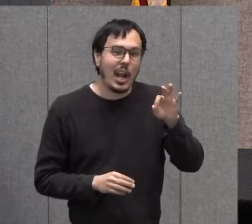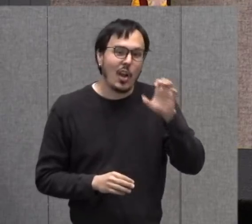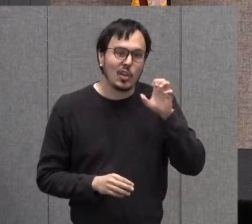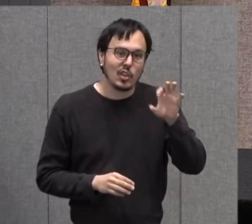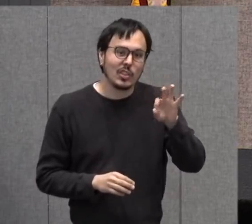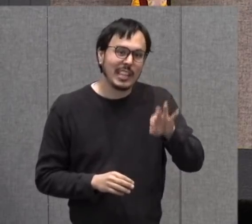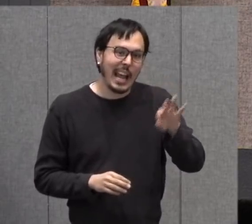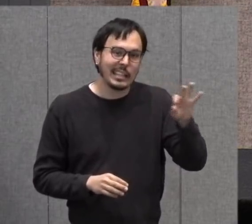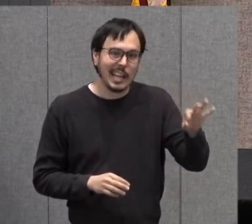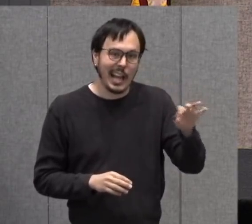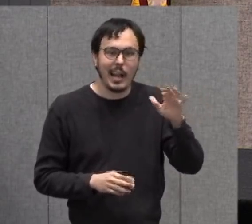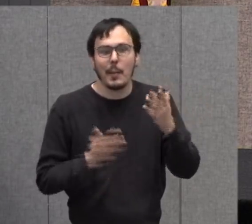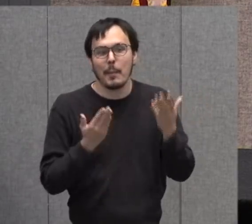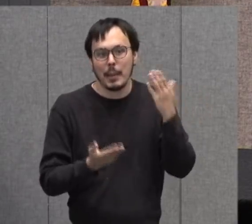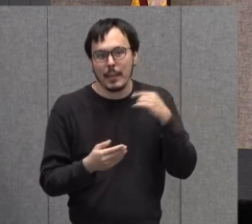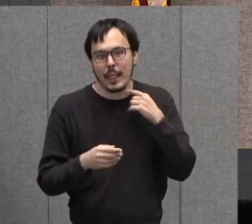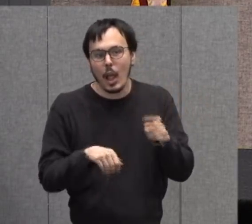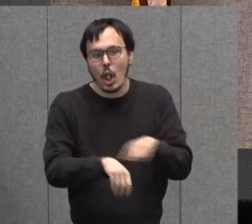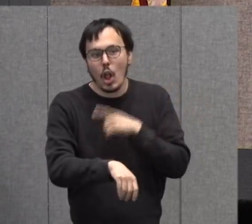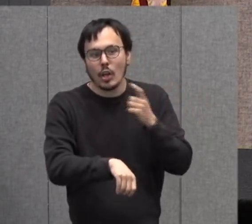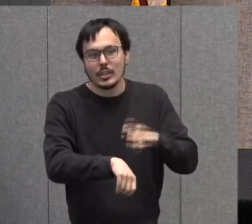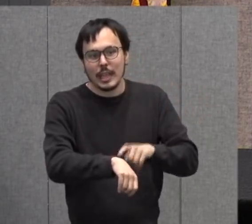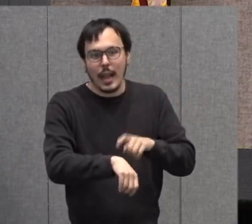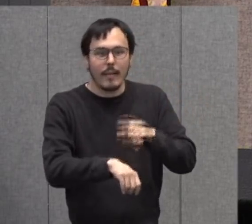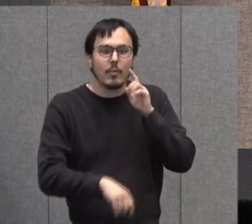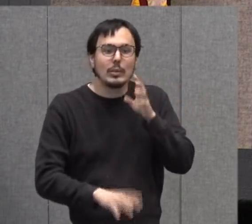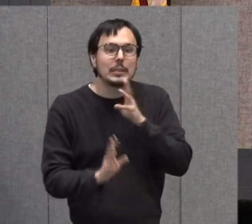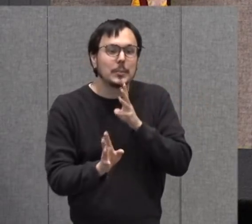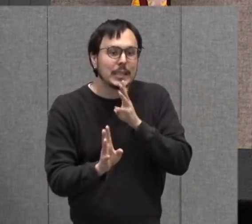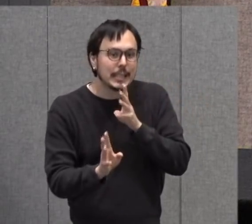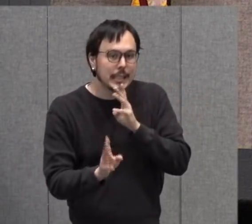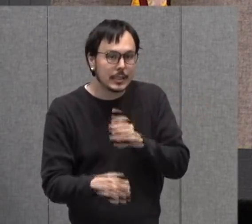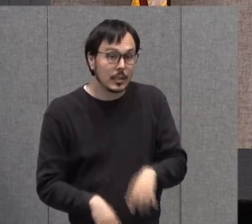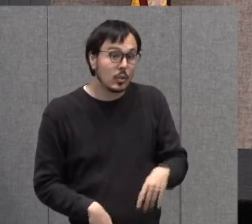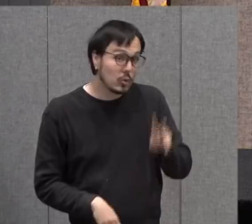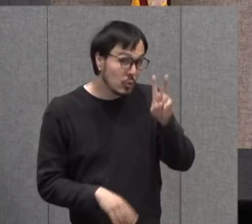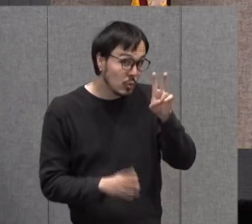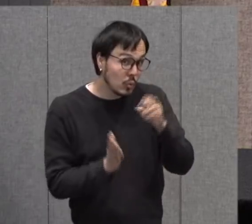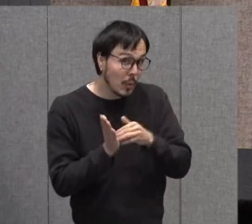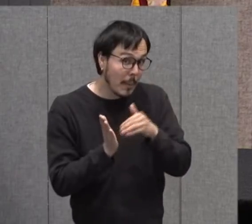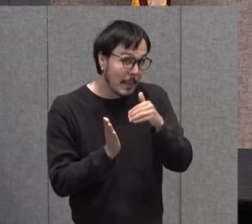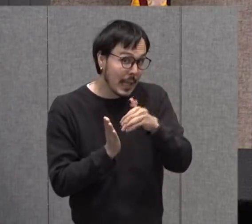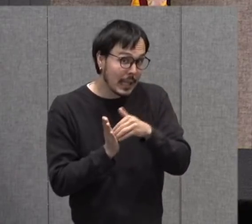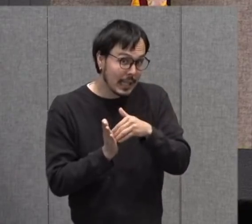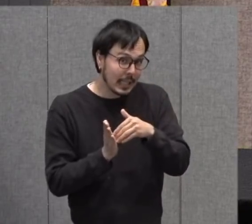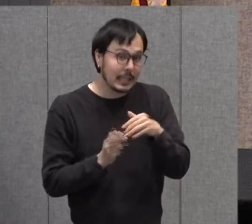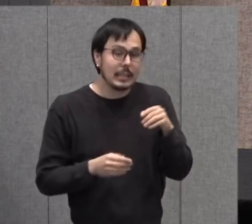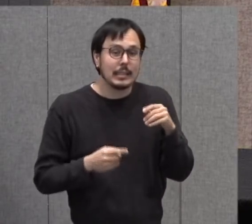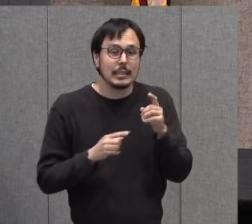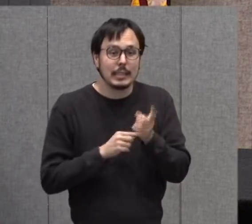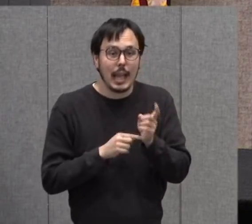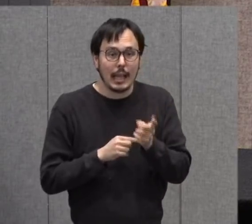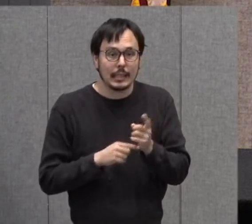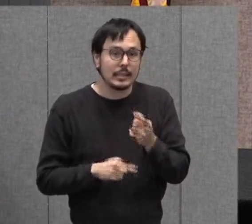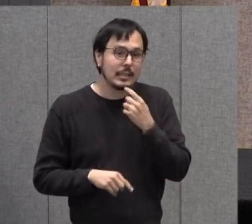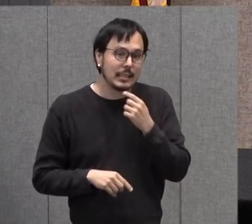it might take you a little longer. So, two million seconds to say a million numbers